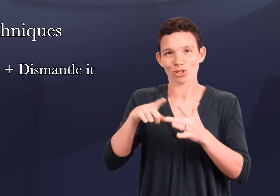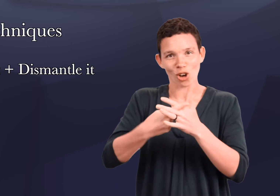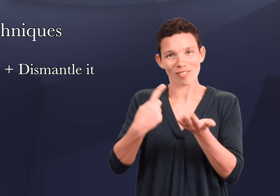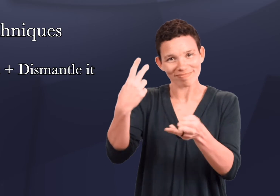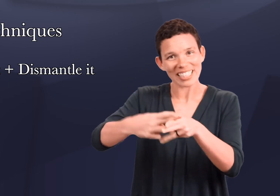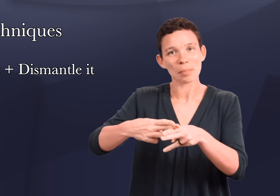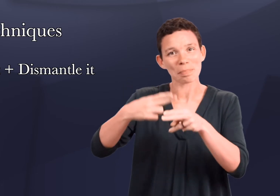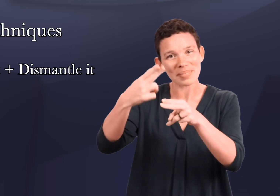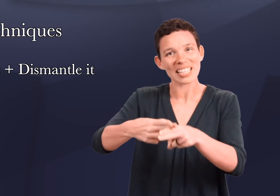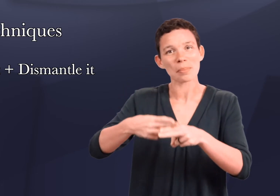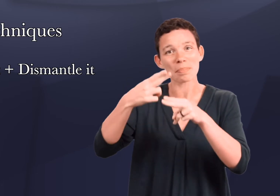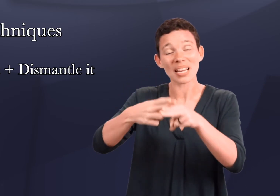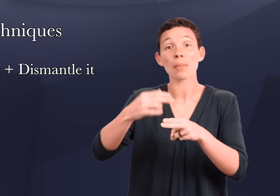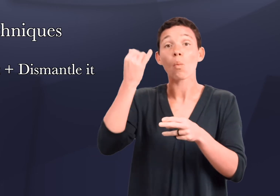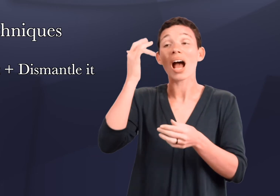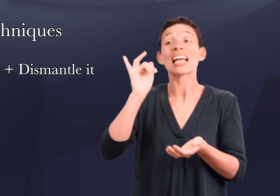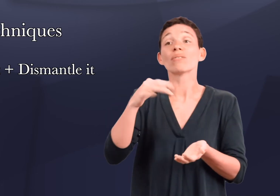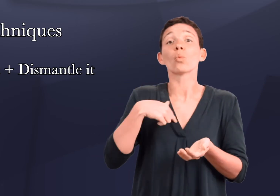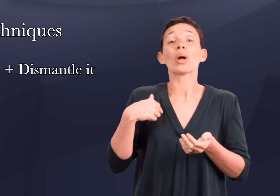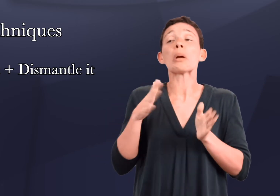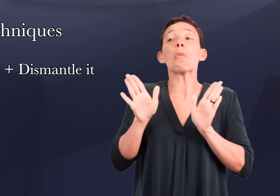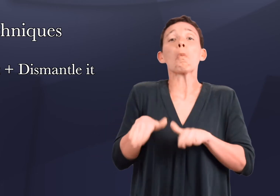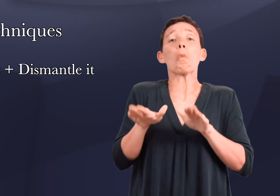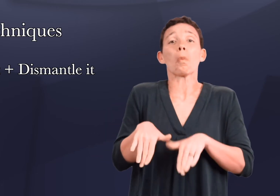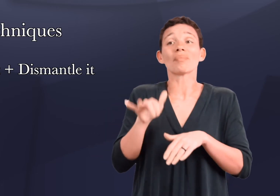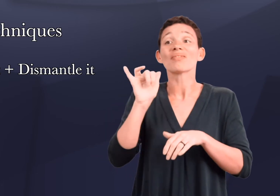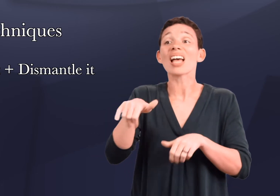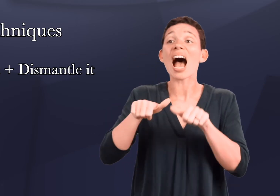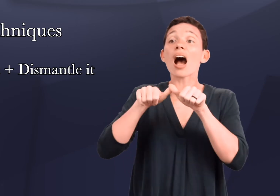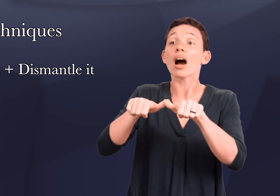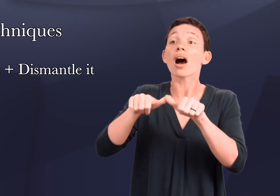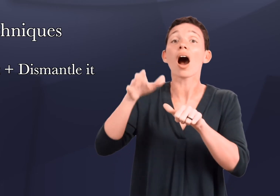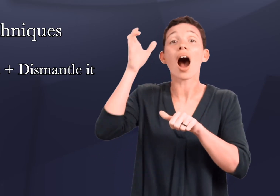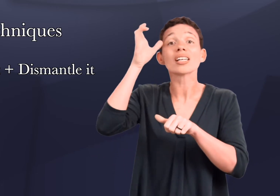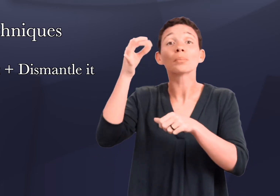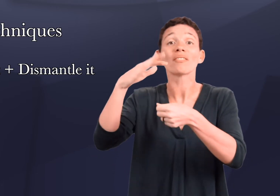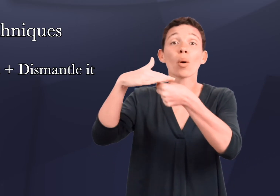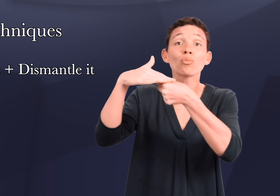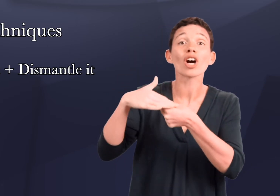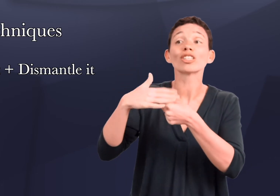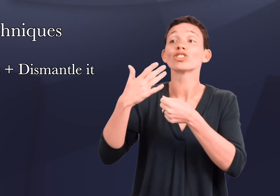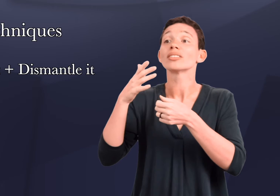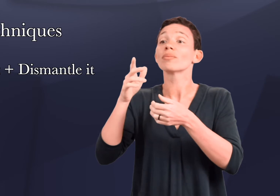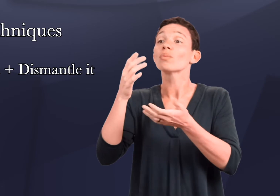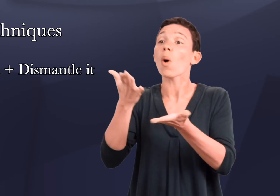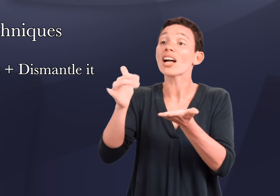No, we must be constantly naming the issue, because if we don't, the oppression continues,